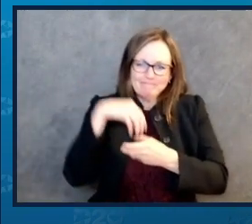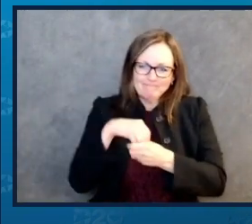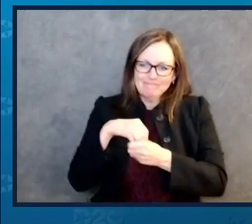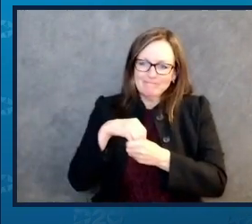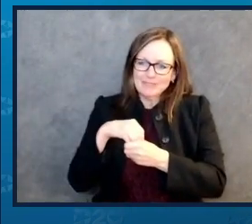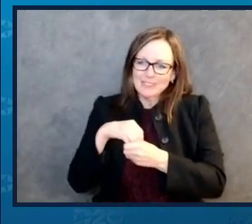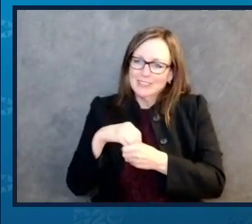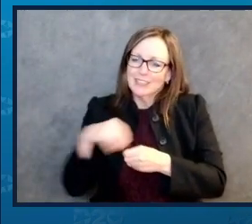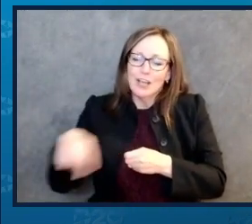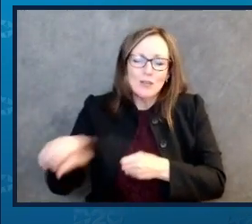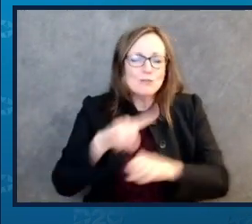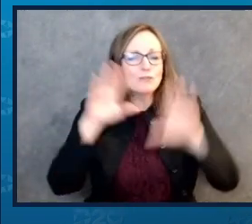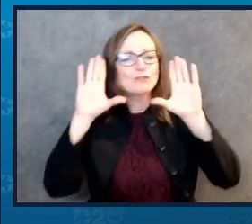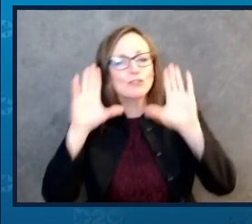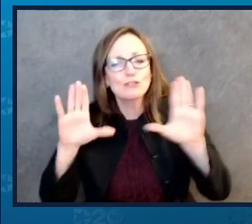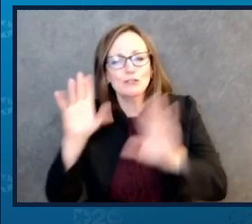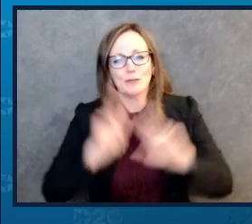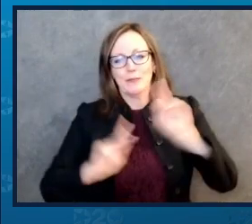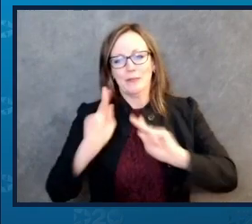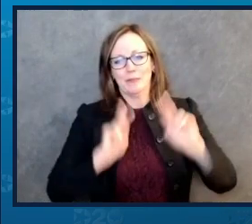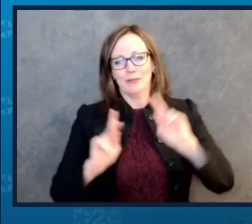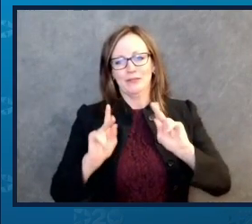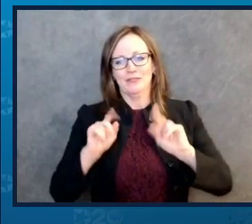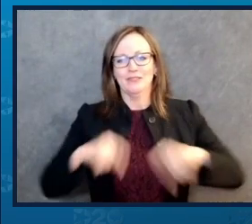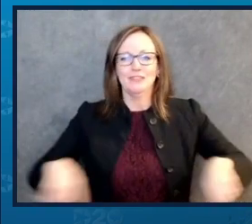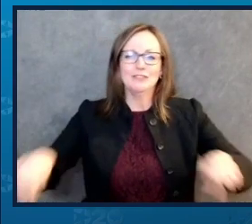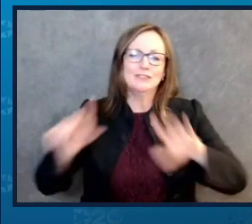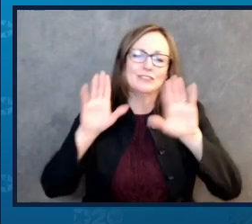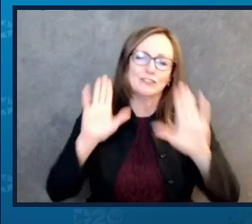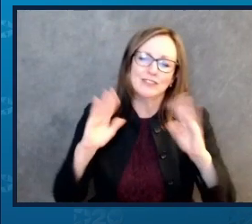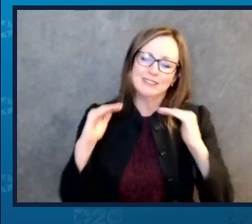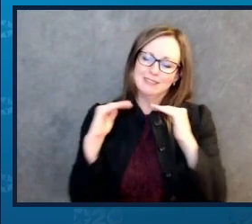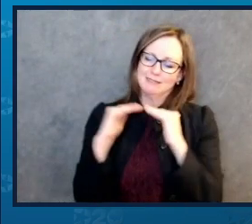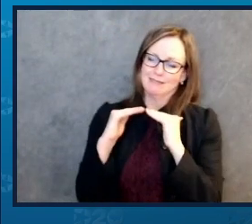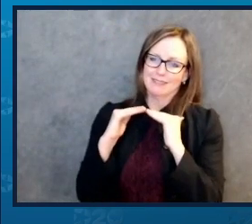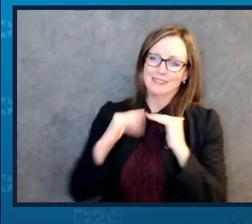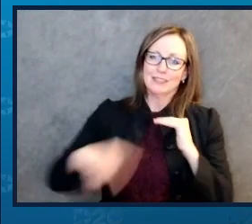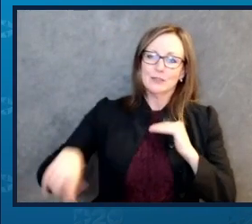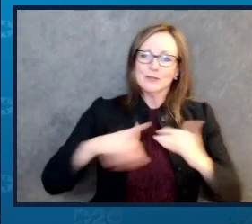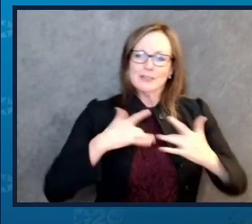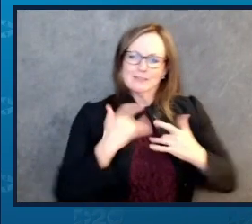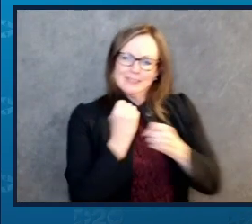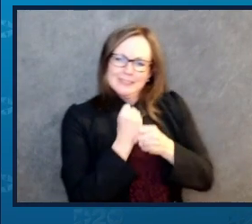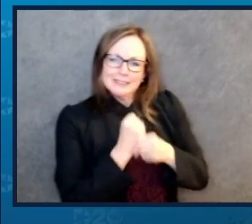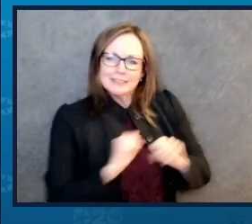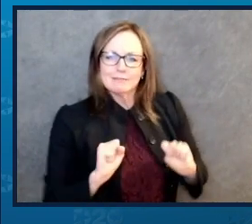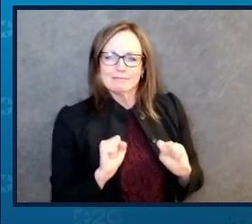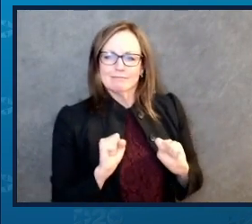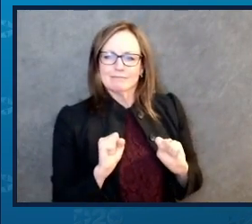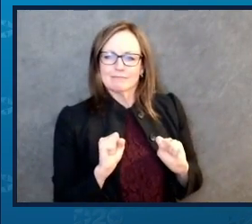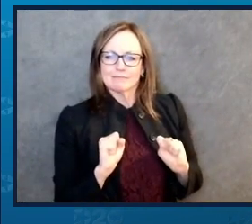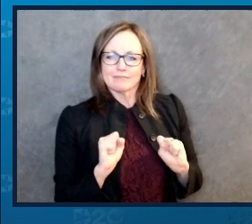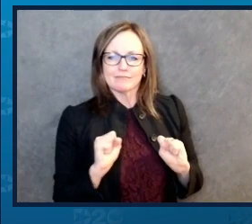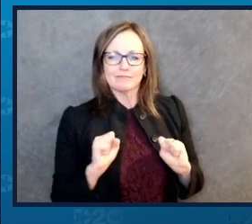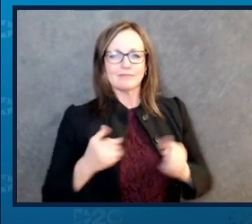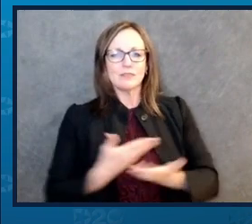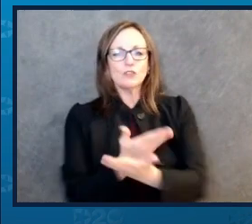LOVE. YOU ARE PATRIOTS, WHO REMIND US